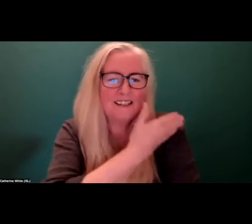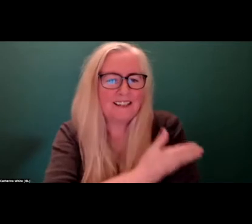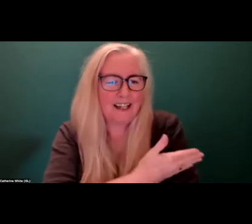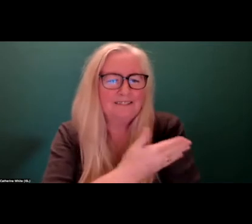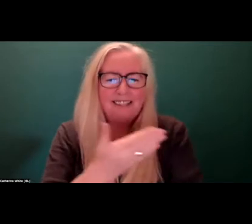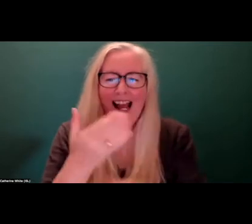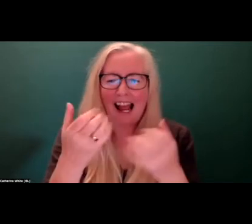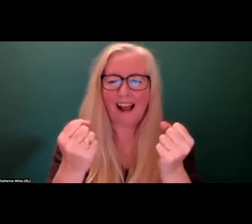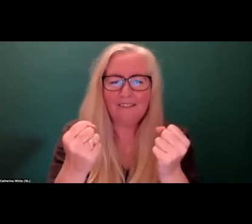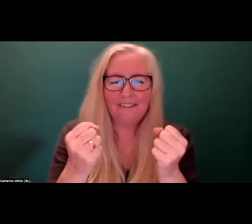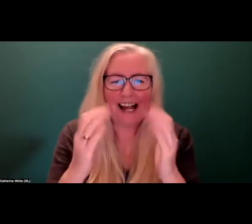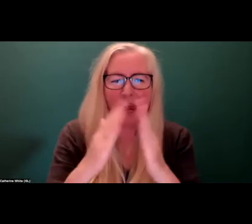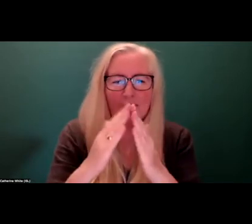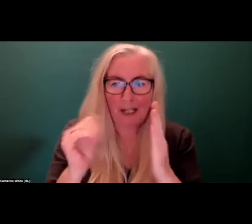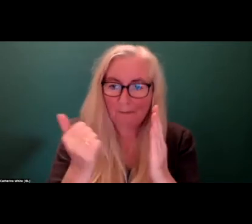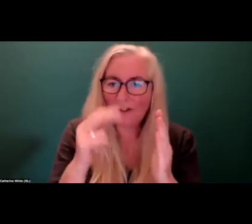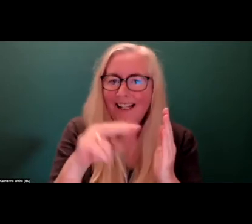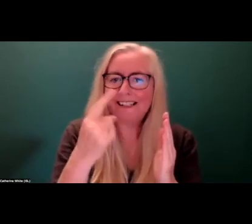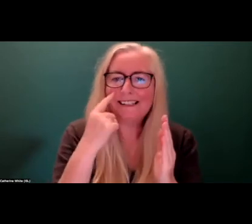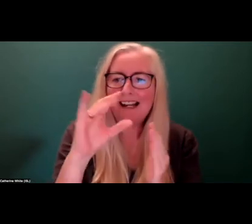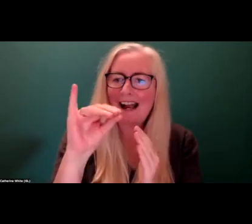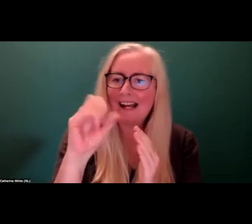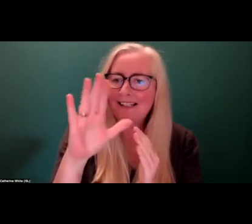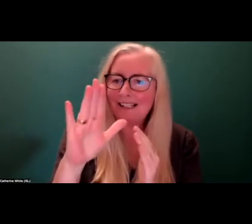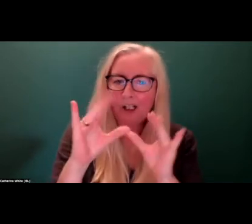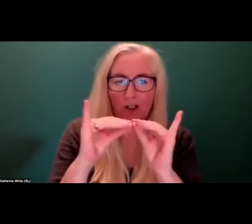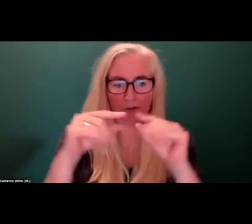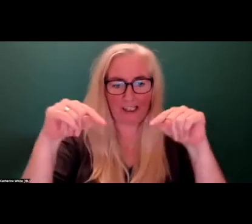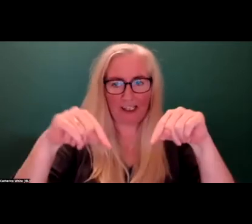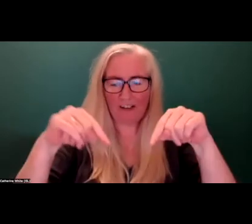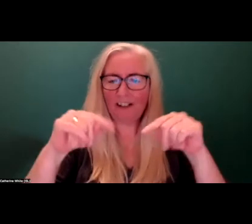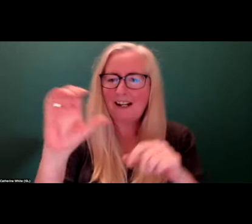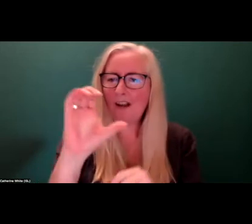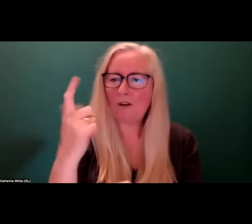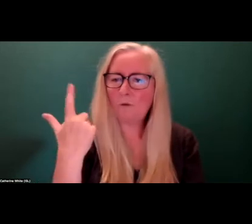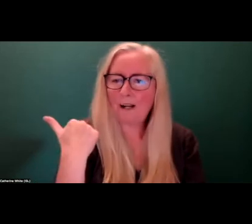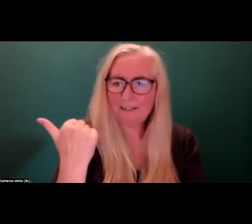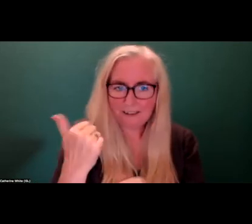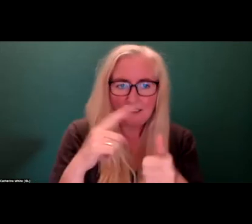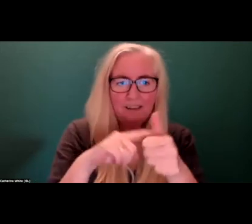Before I move on, just a little bit of housekeeping, you'll see that ISL interpreter, Catherine White is with us here today.